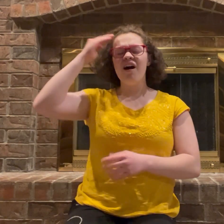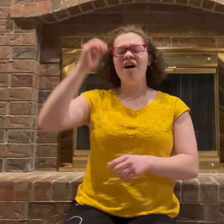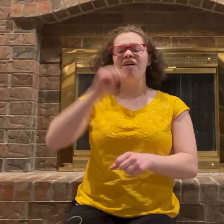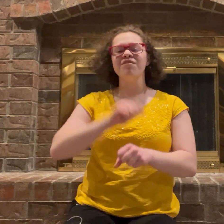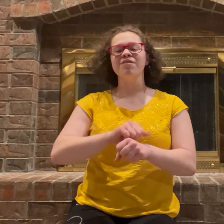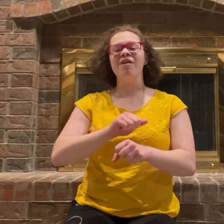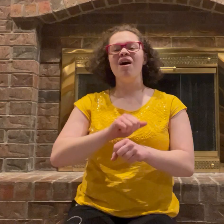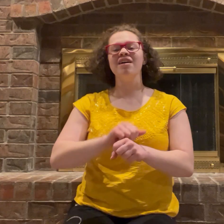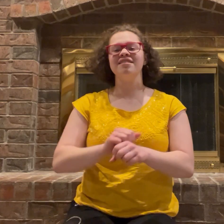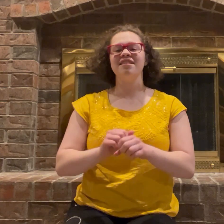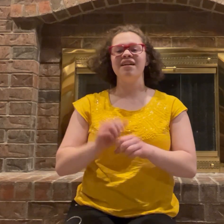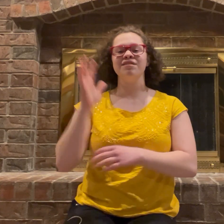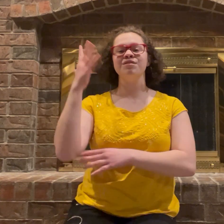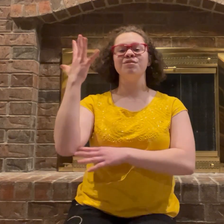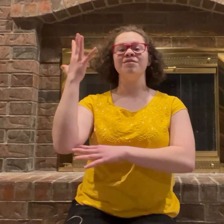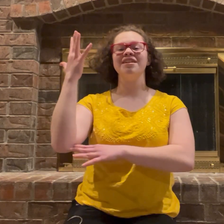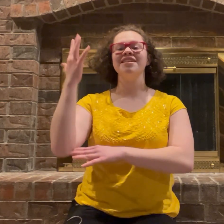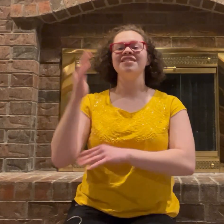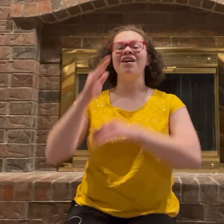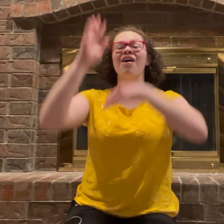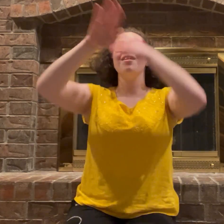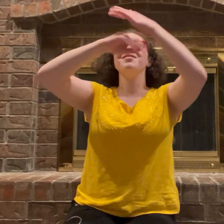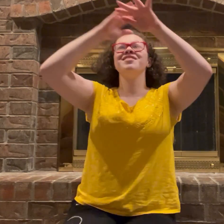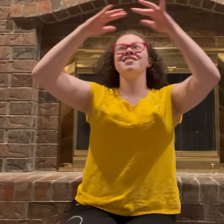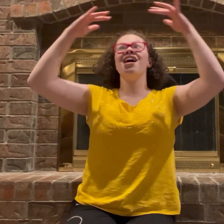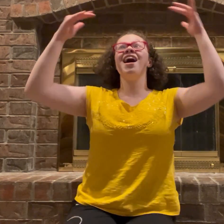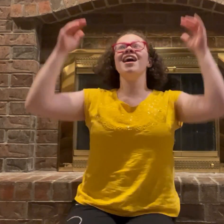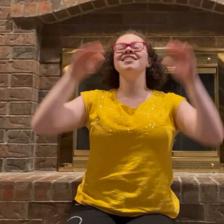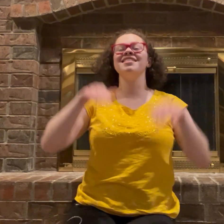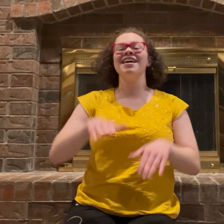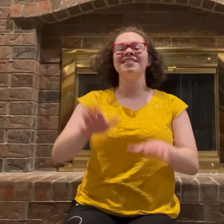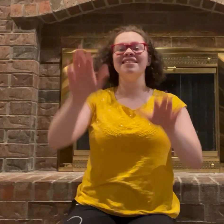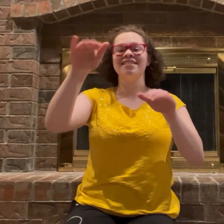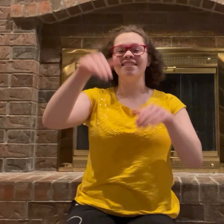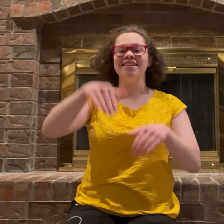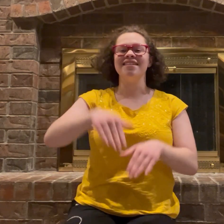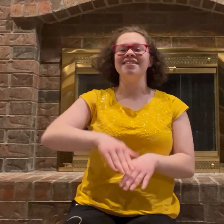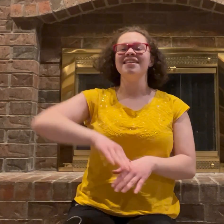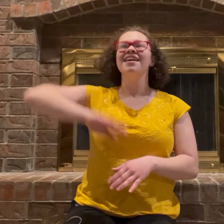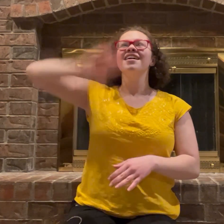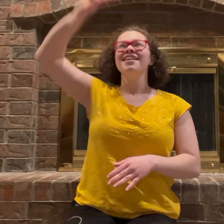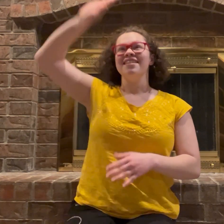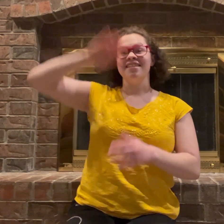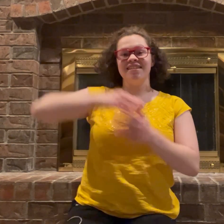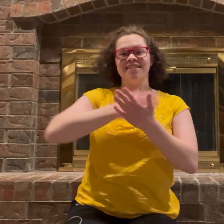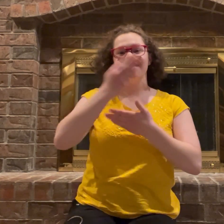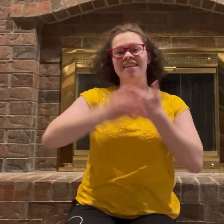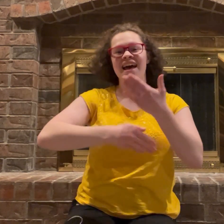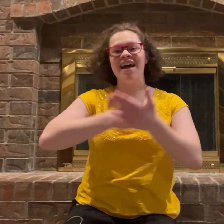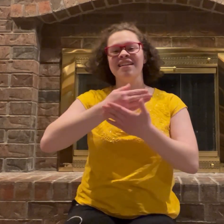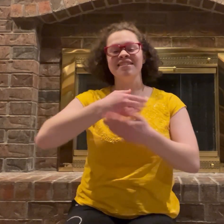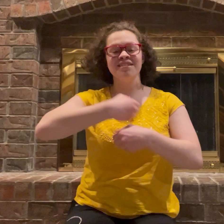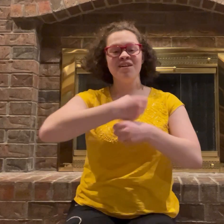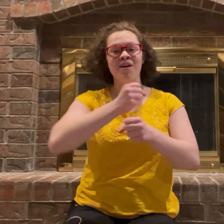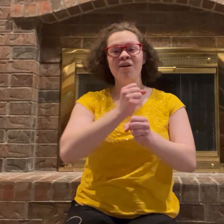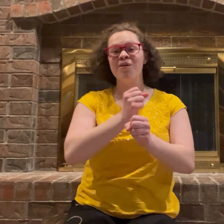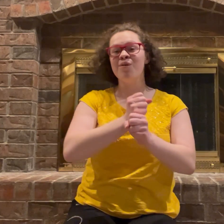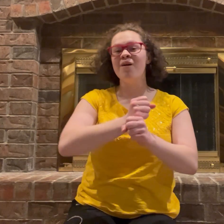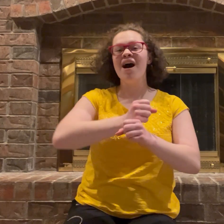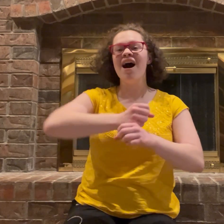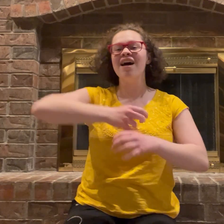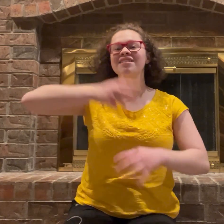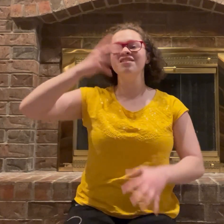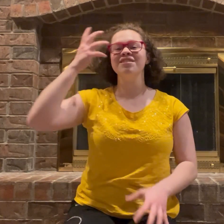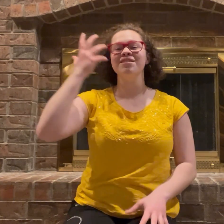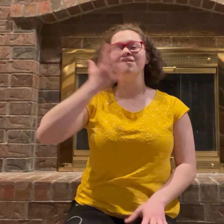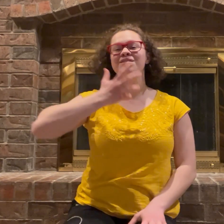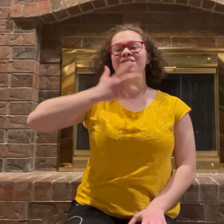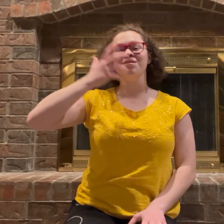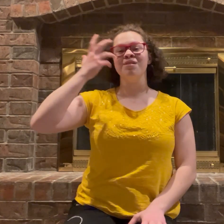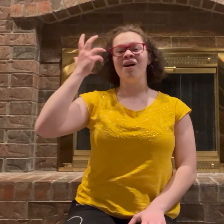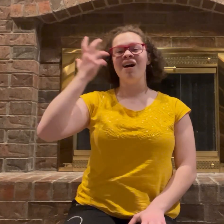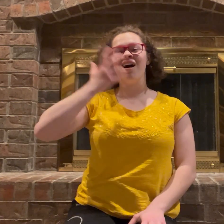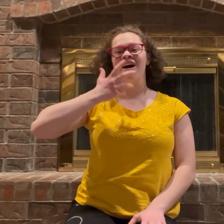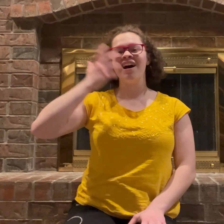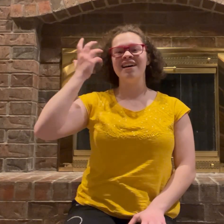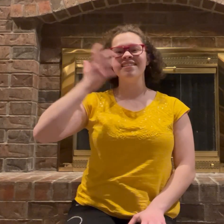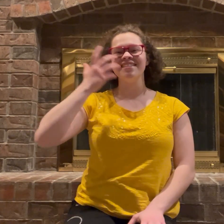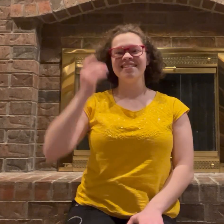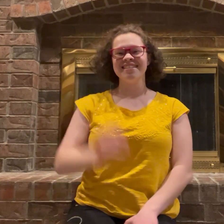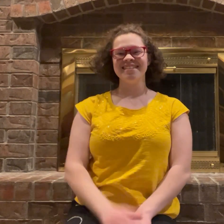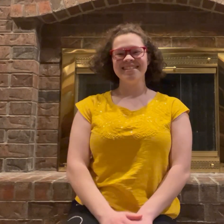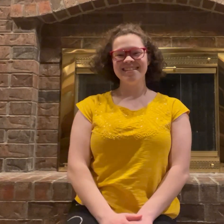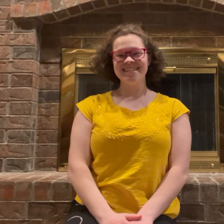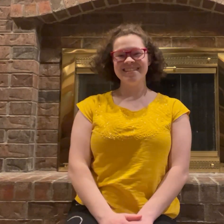of rocks and trees, of skies and seas: His hands the wonders wrought.